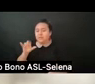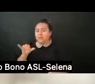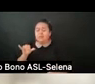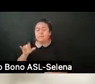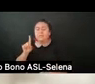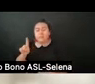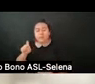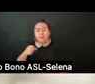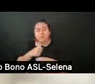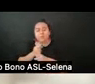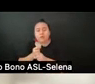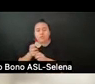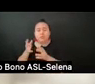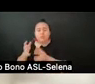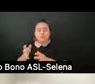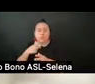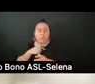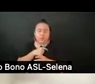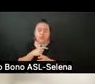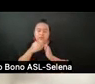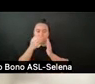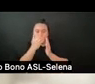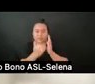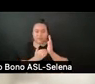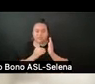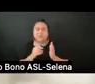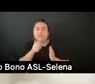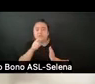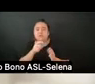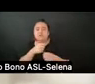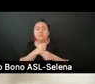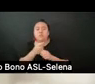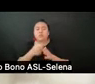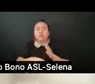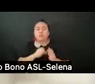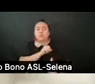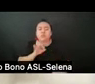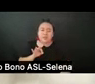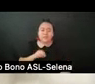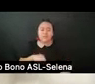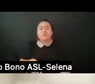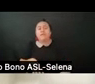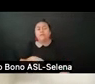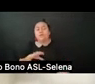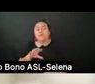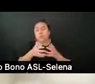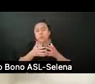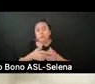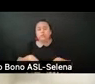So, I have listed what we consider production costs here. Staff, crew, travel, gear rental and so on.